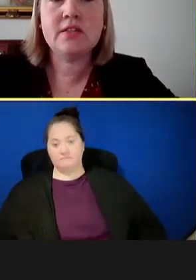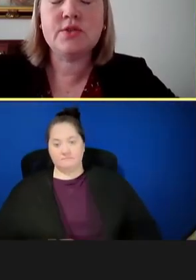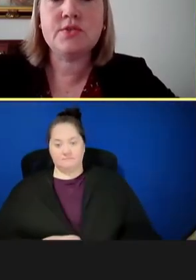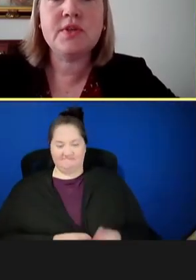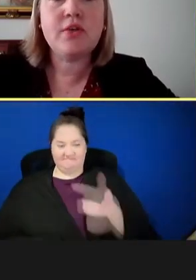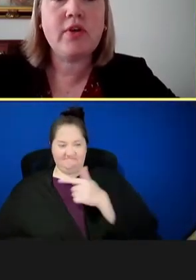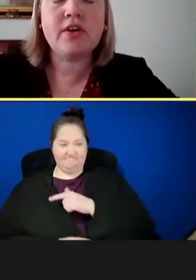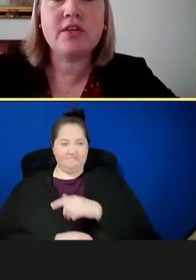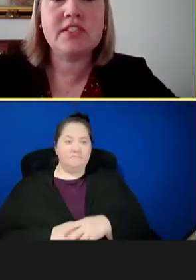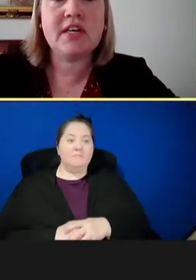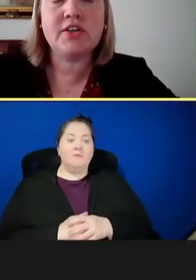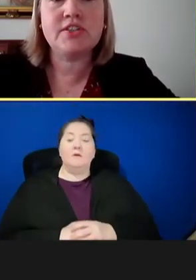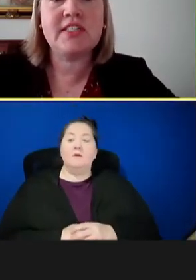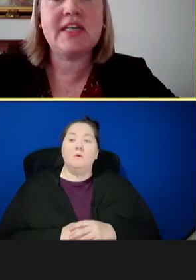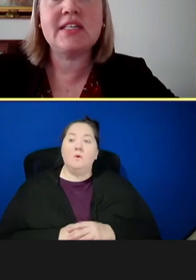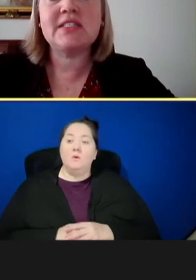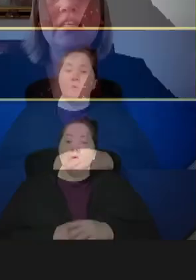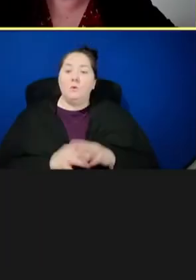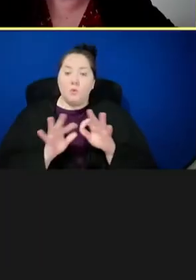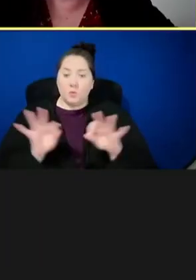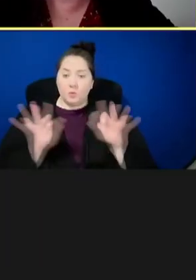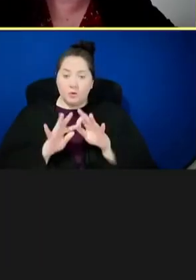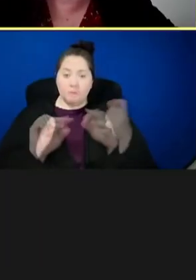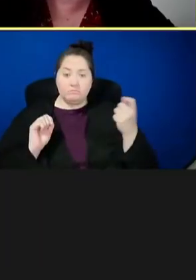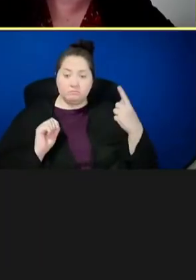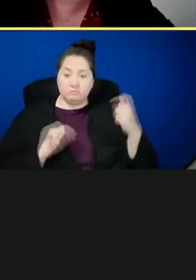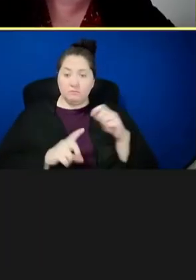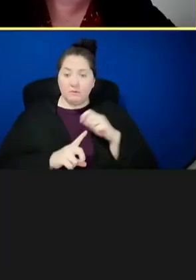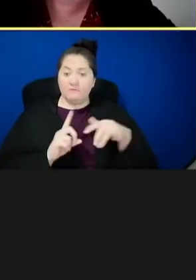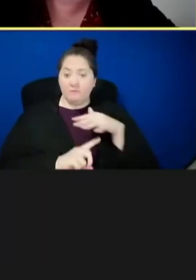So it's really critical to understand the environment that we work in in